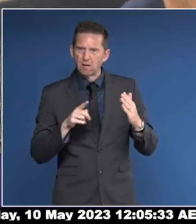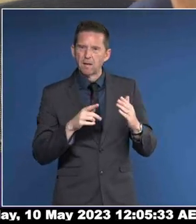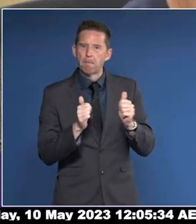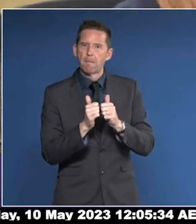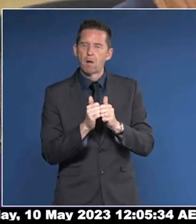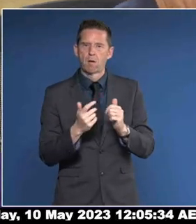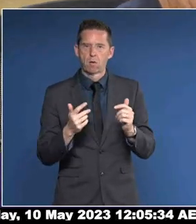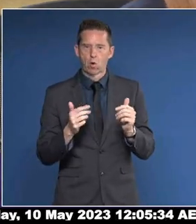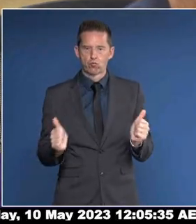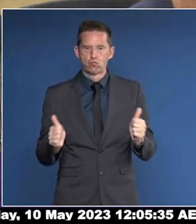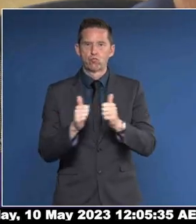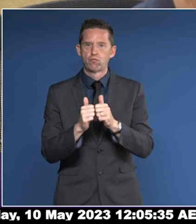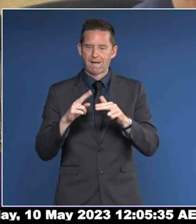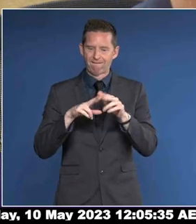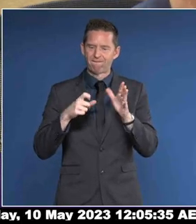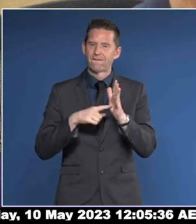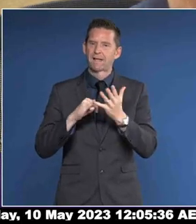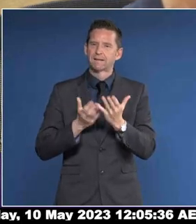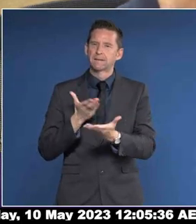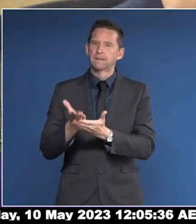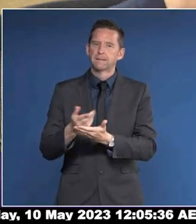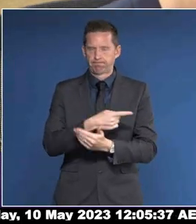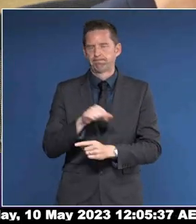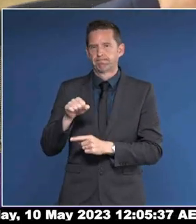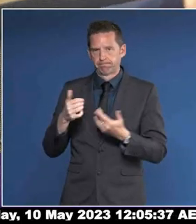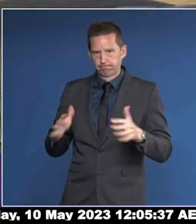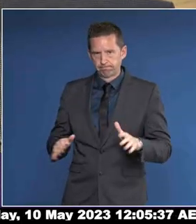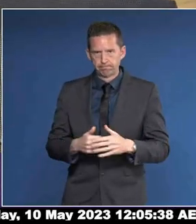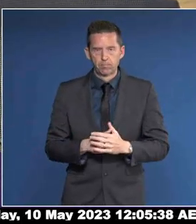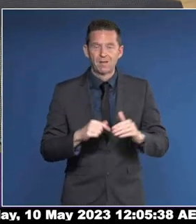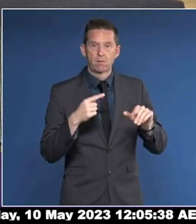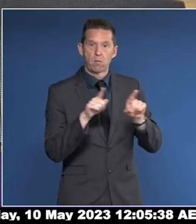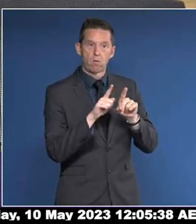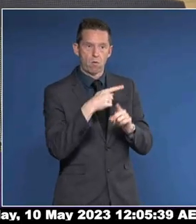Yes. MS EASTMAN: You also had an opportunity to read a range of documents